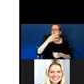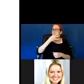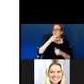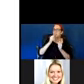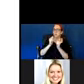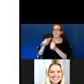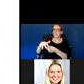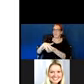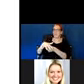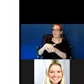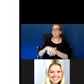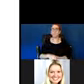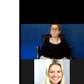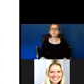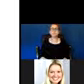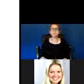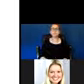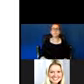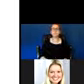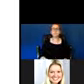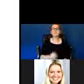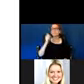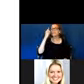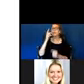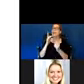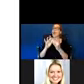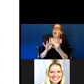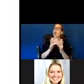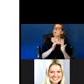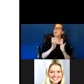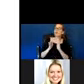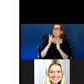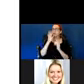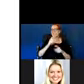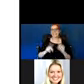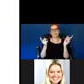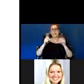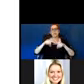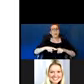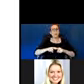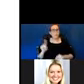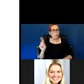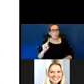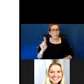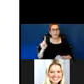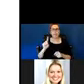depending on where you're working. So doing outreach in downtown Oakland,